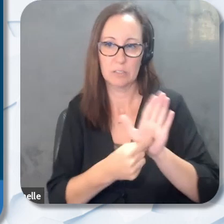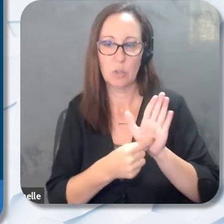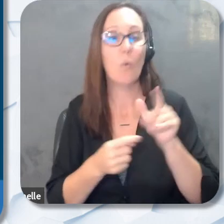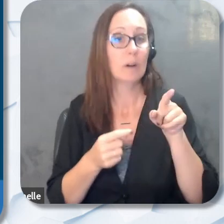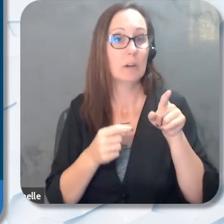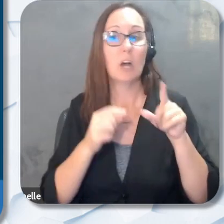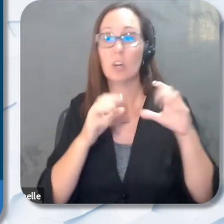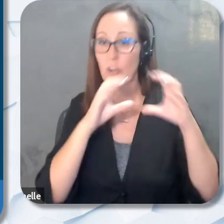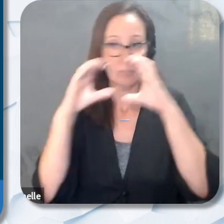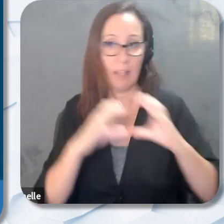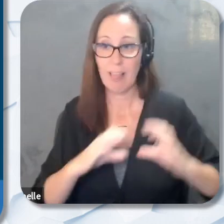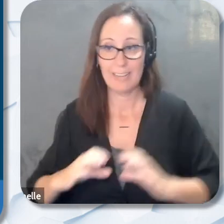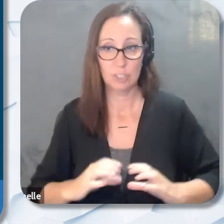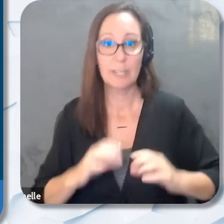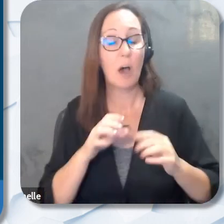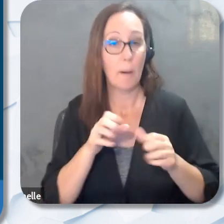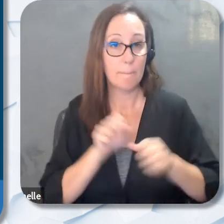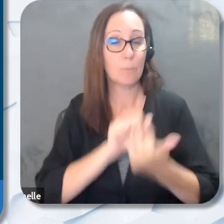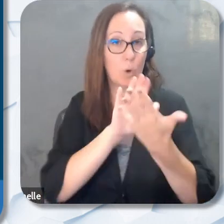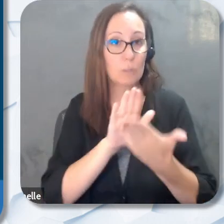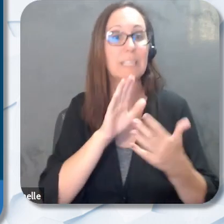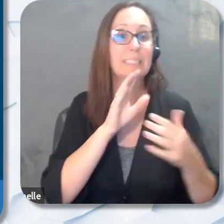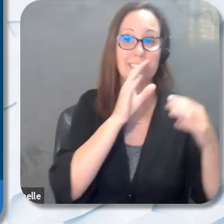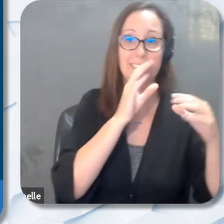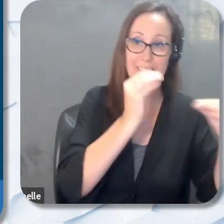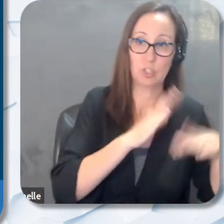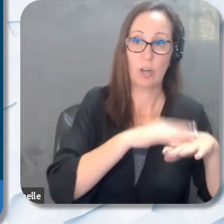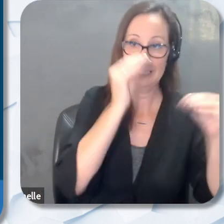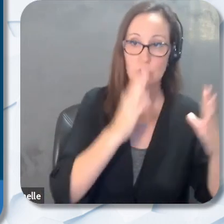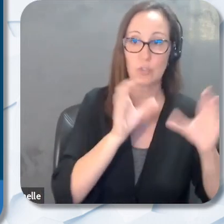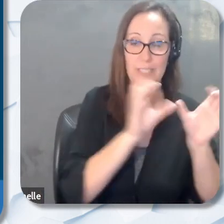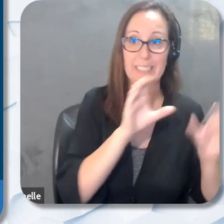approach in partnership with the Commission on teacher credentialing or ctc and it includes